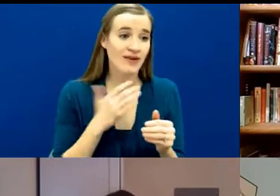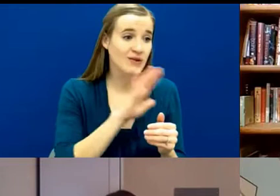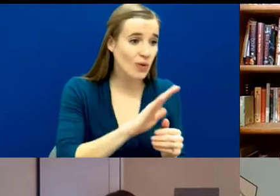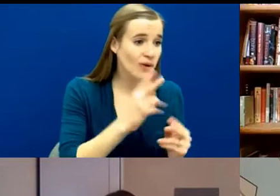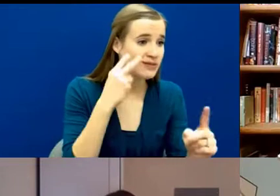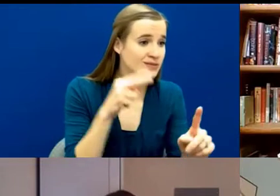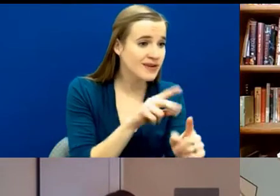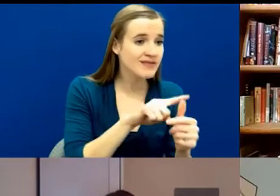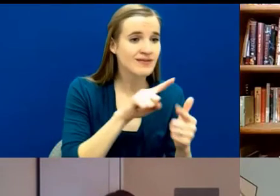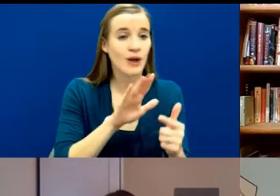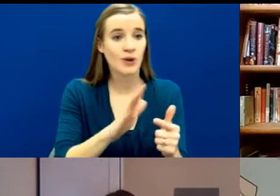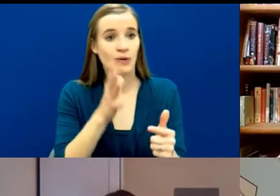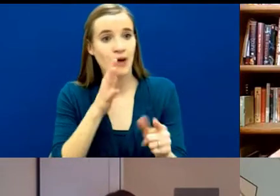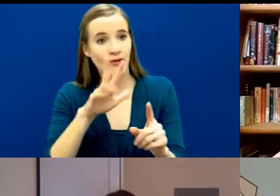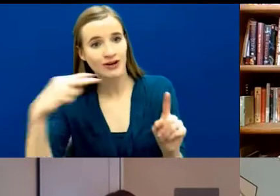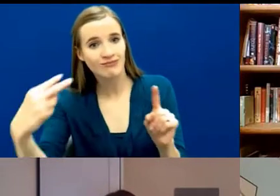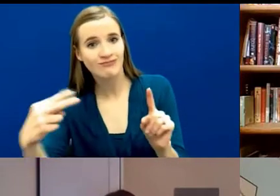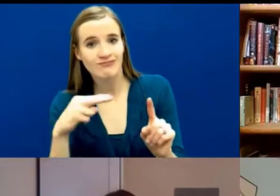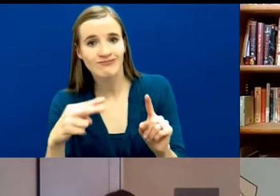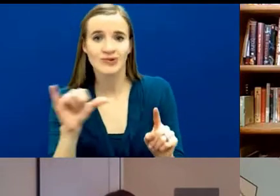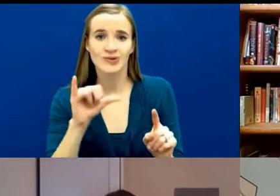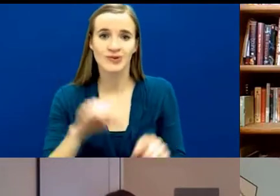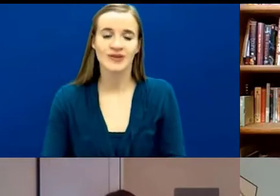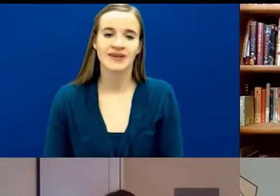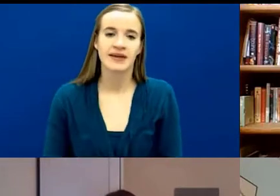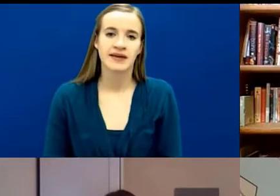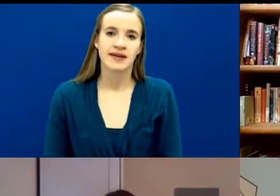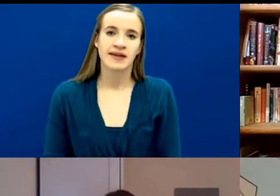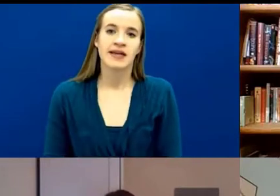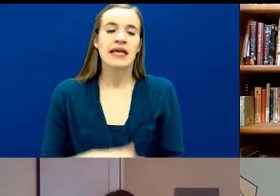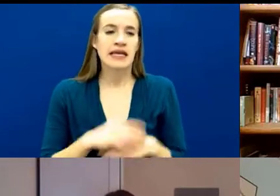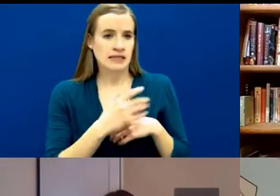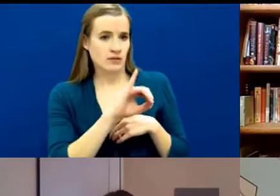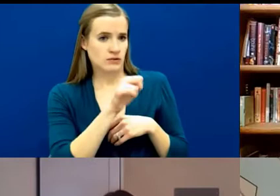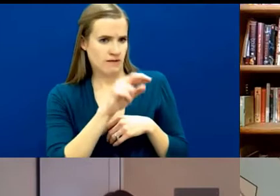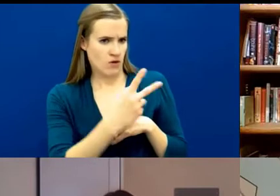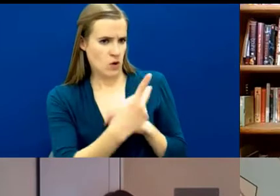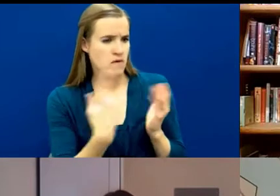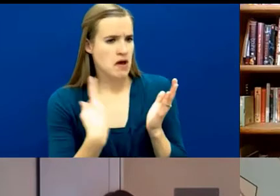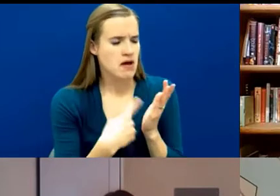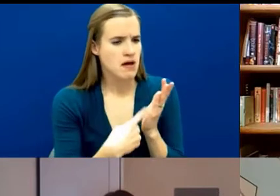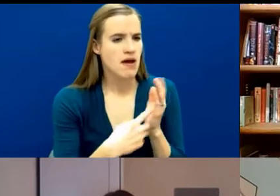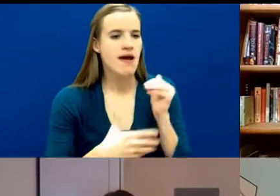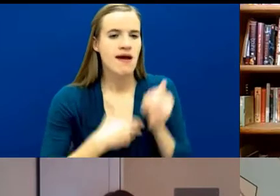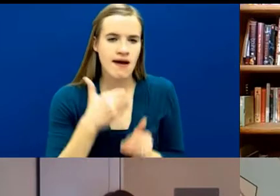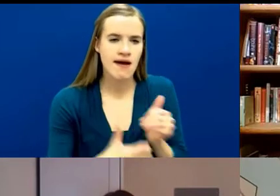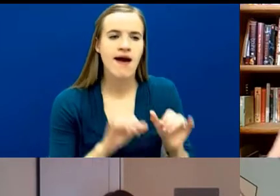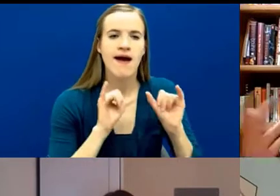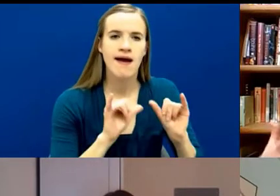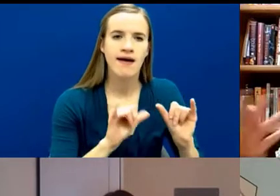in there. And I feel like, as we talked that I learned a ton about, I did my, my